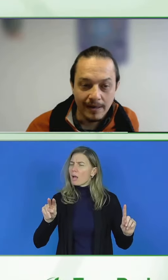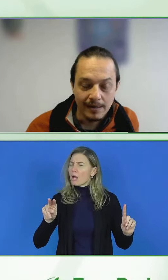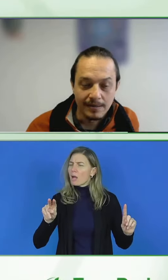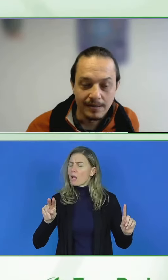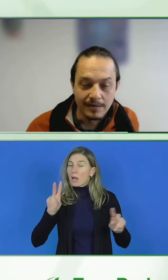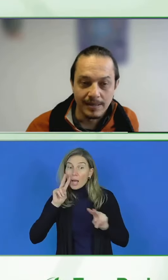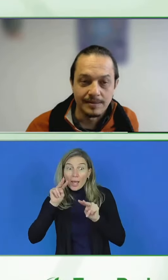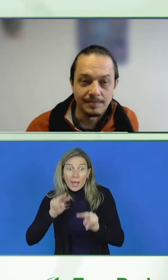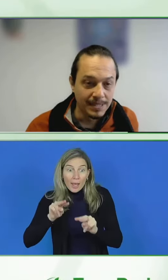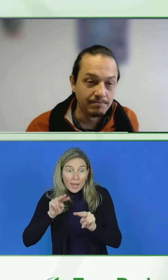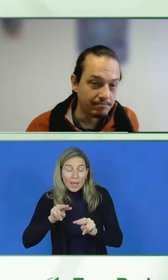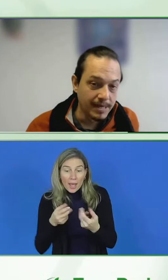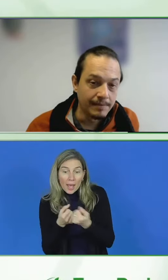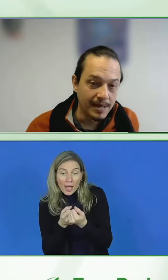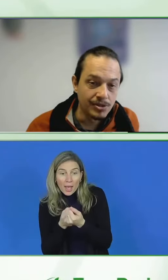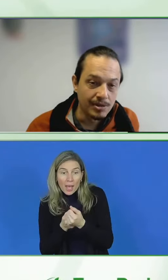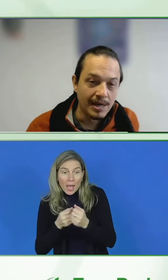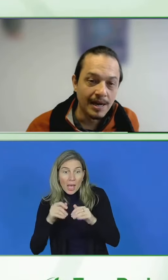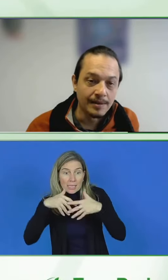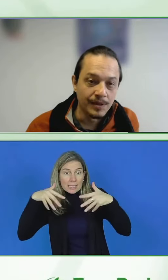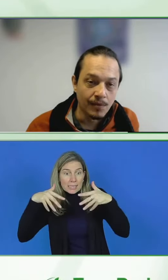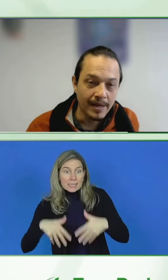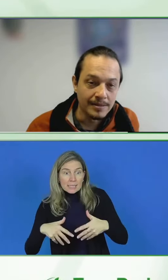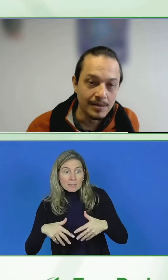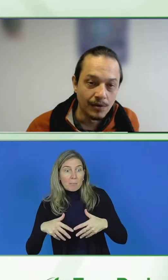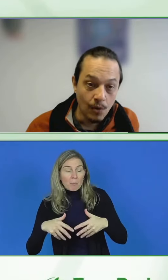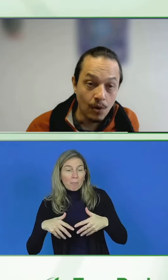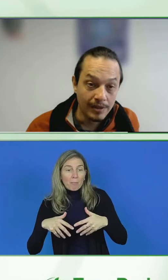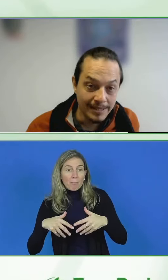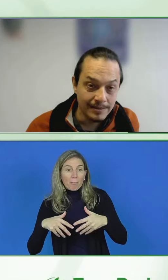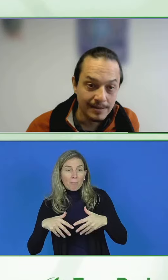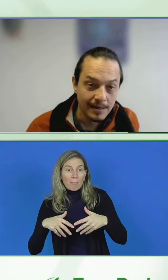way that it's very much aligned with the rights of all these